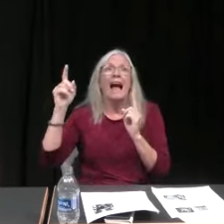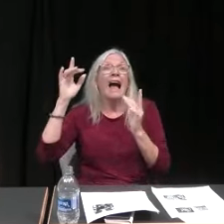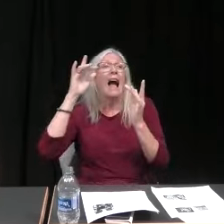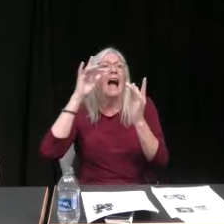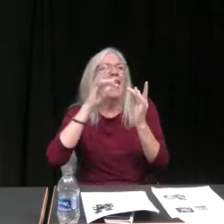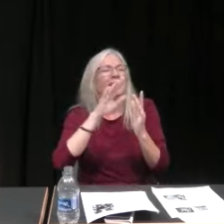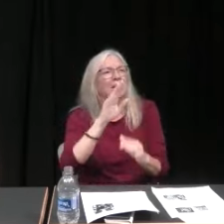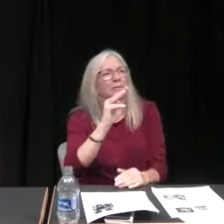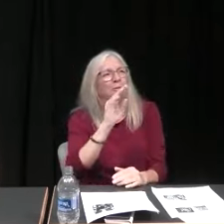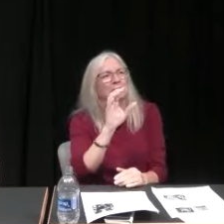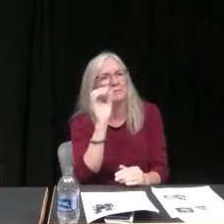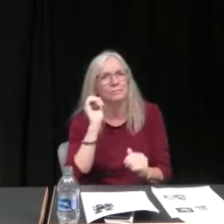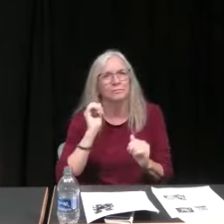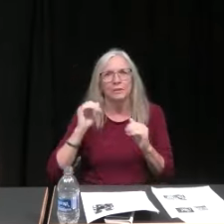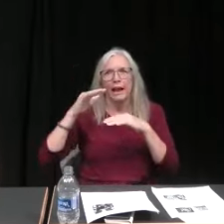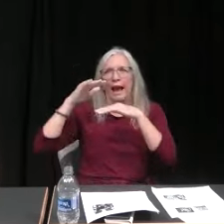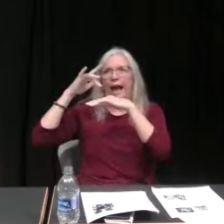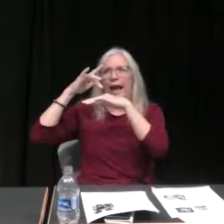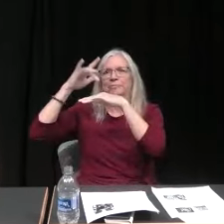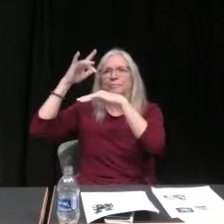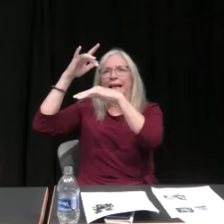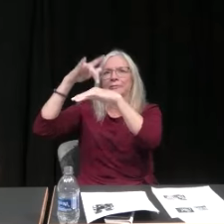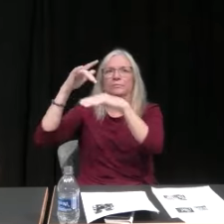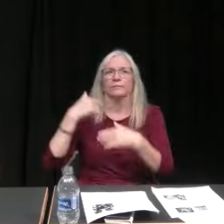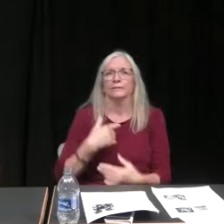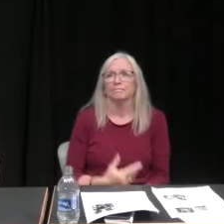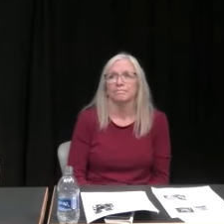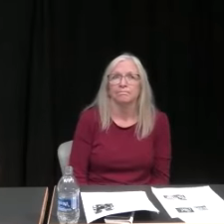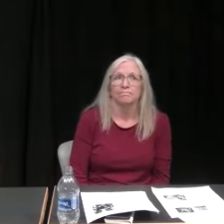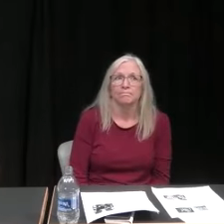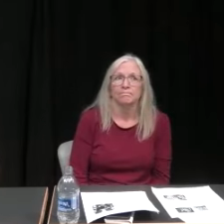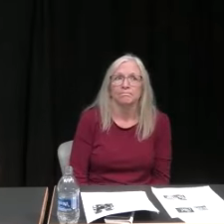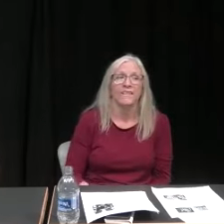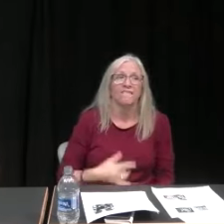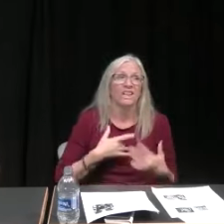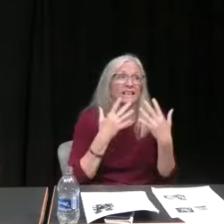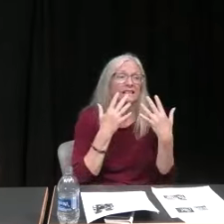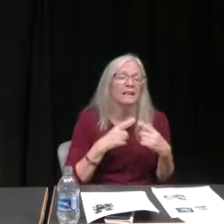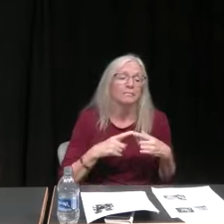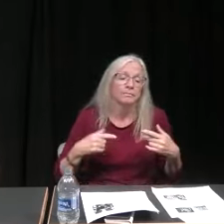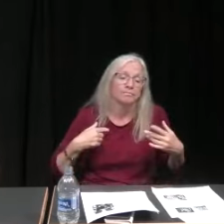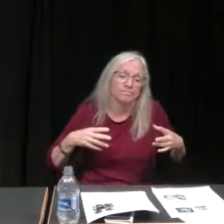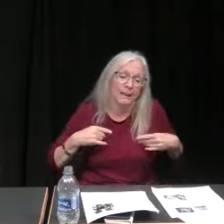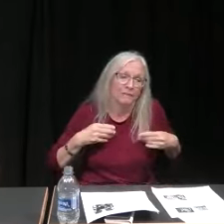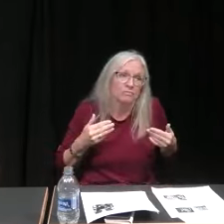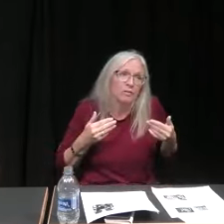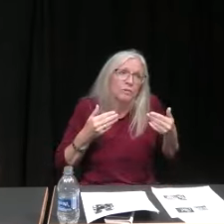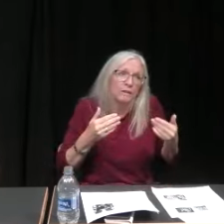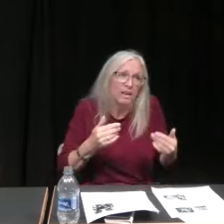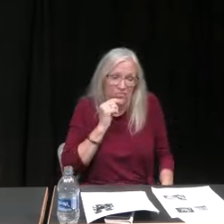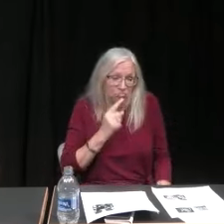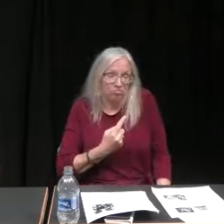sure enough after my uh parents passed away the separation was more extreme in my family where